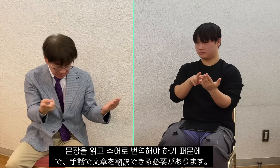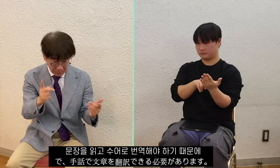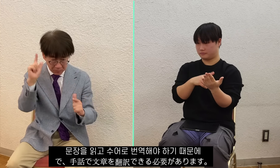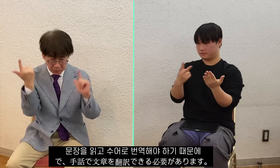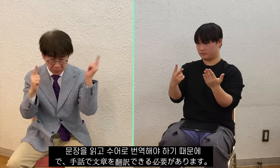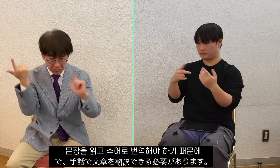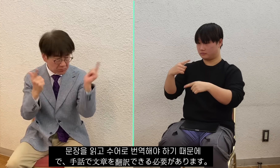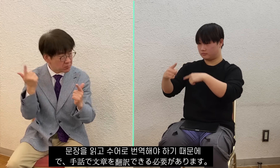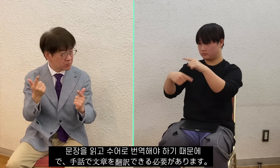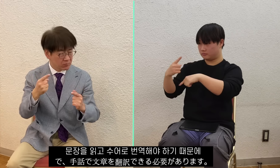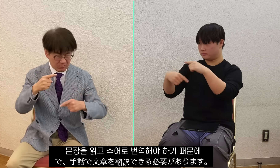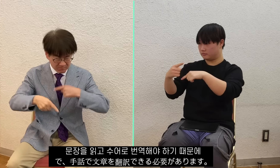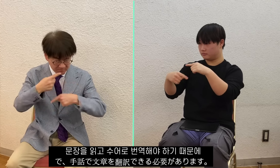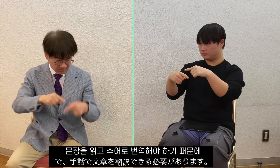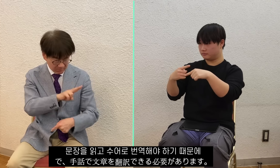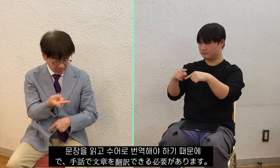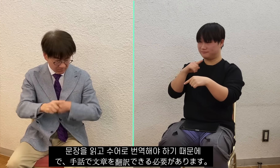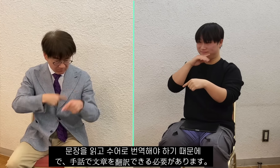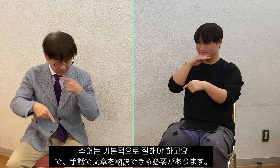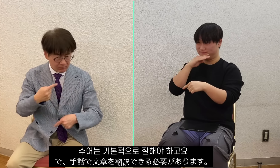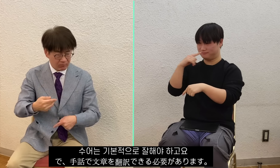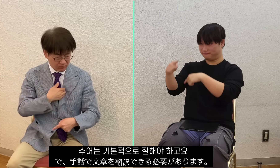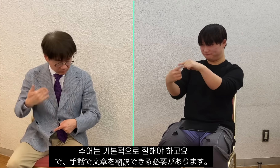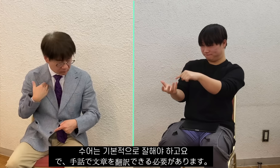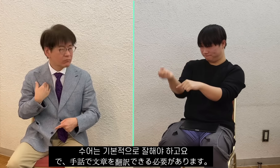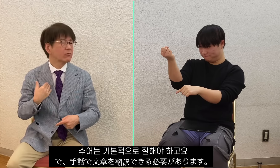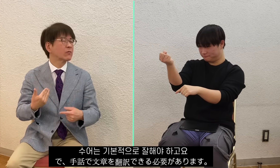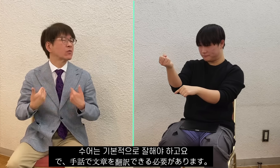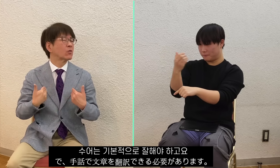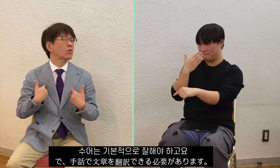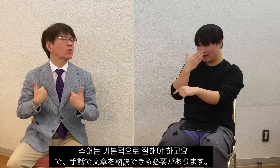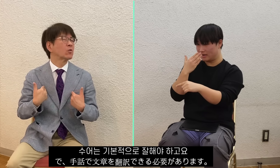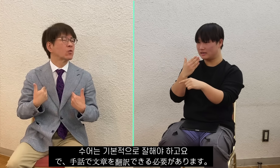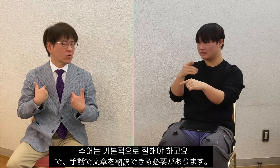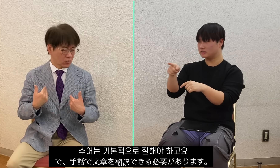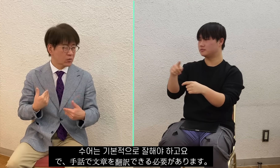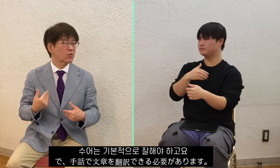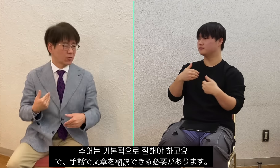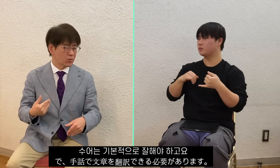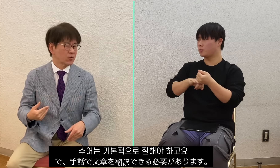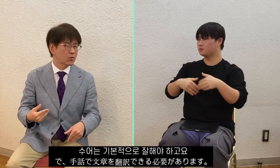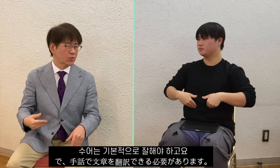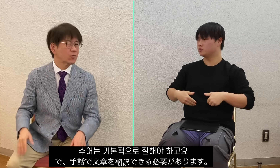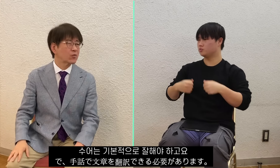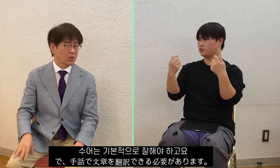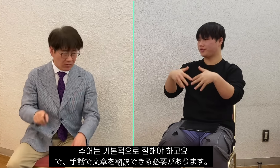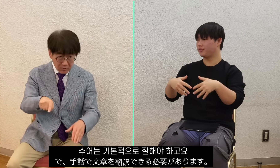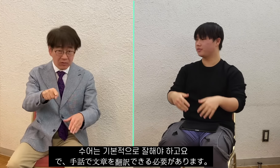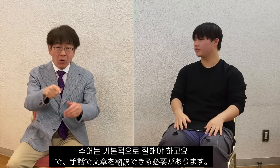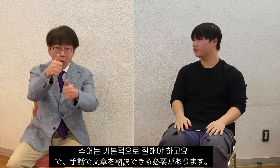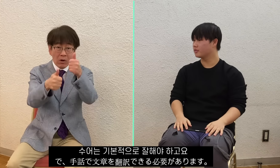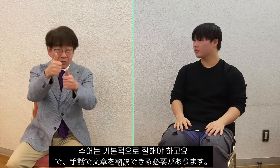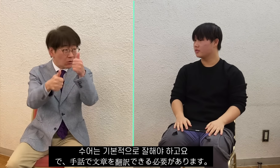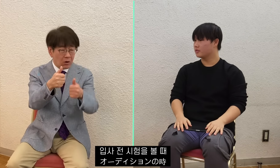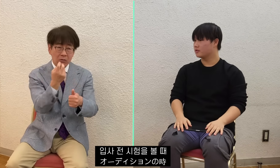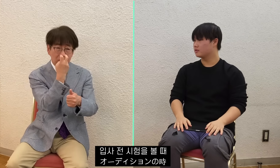Since you have to read and translate text into sign language, you need to be good at sign language.